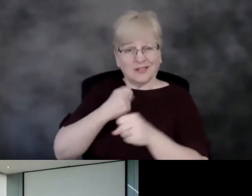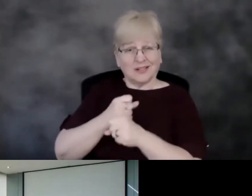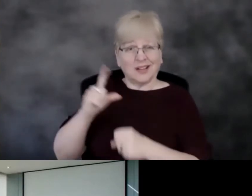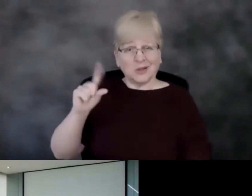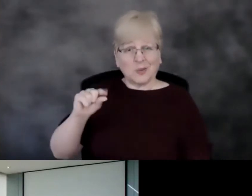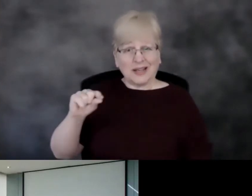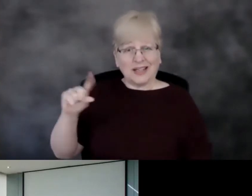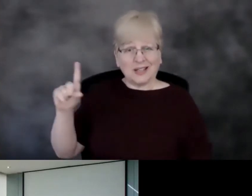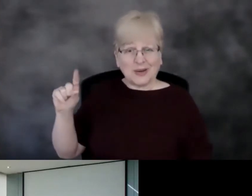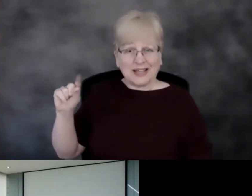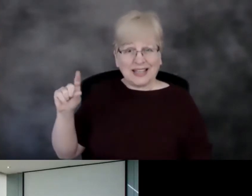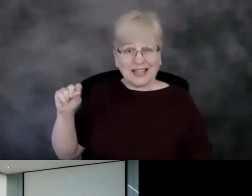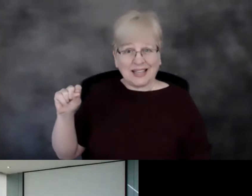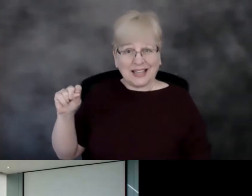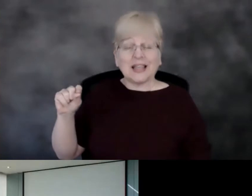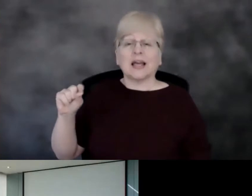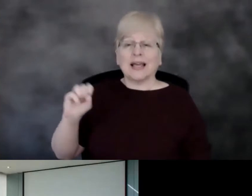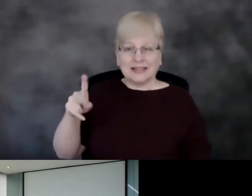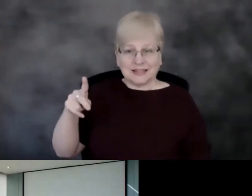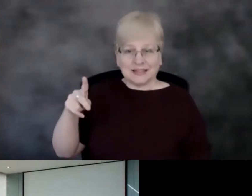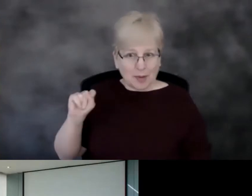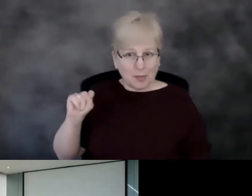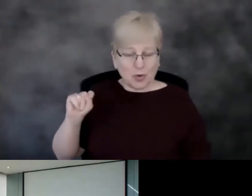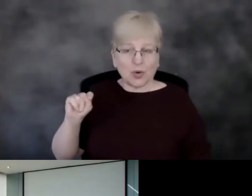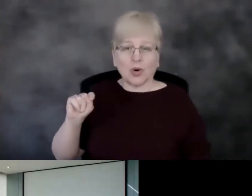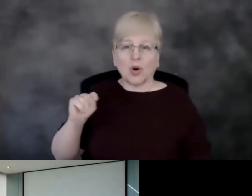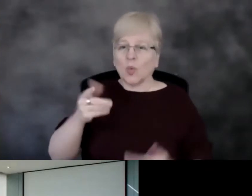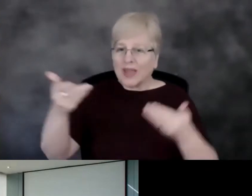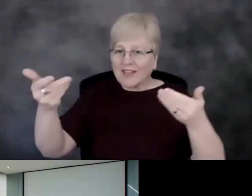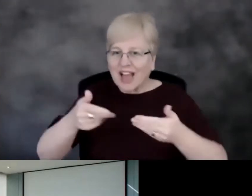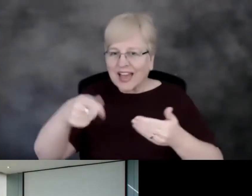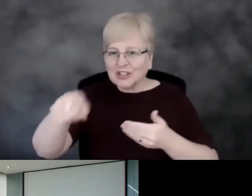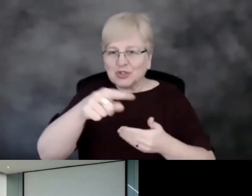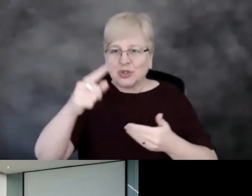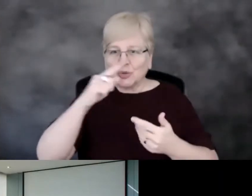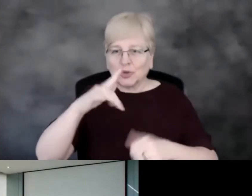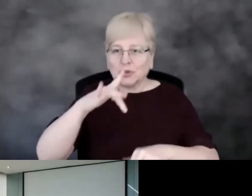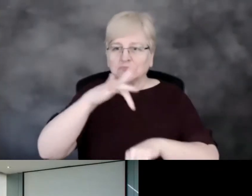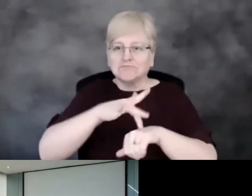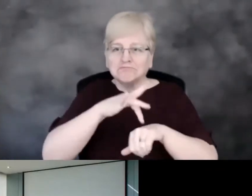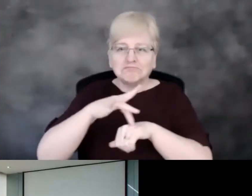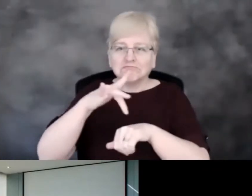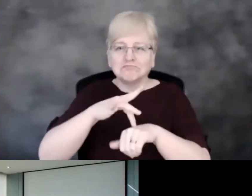of 2020, if you would like to experiment 16:09:08 with the interactive presentation